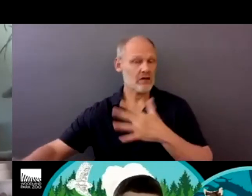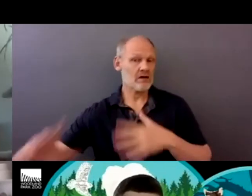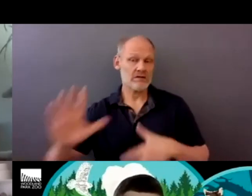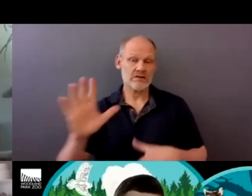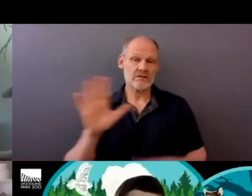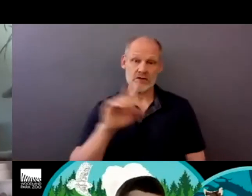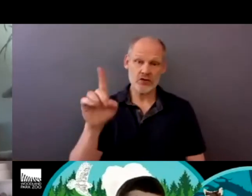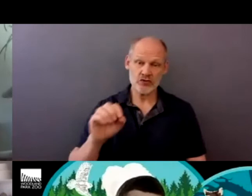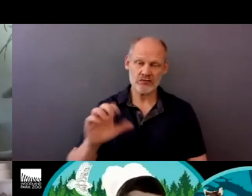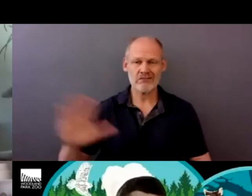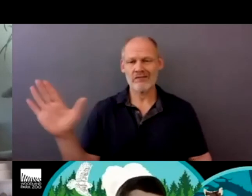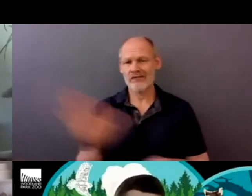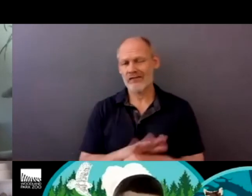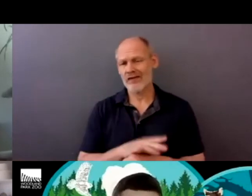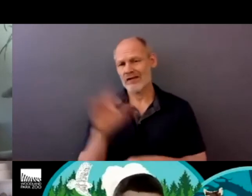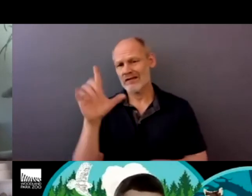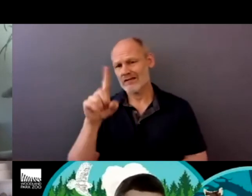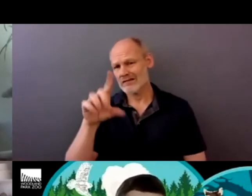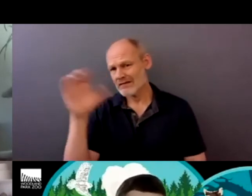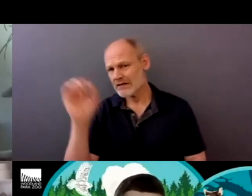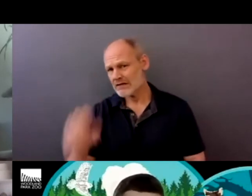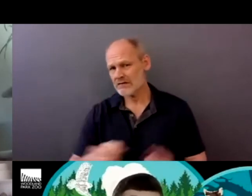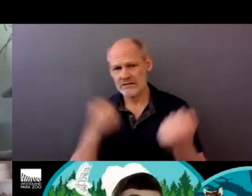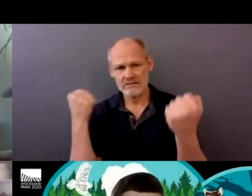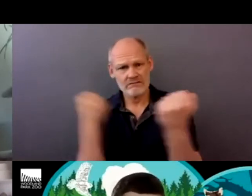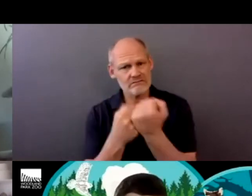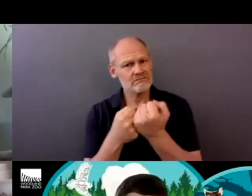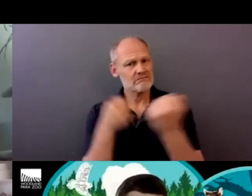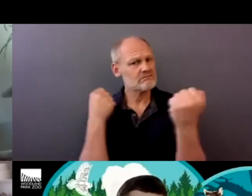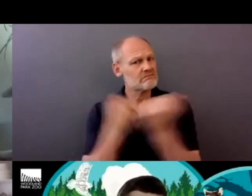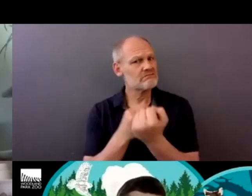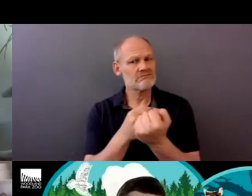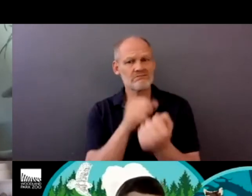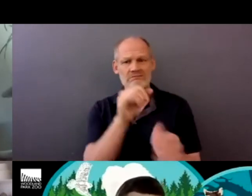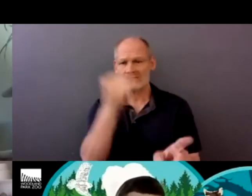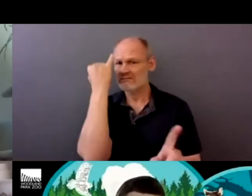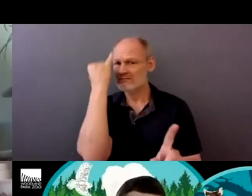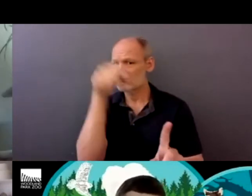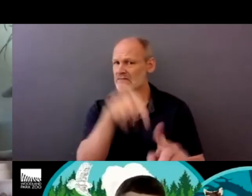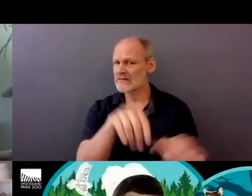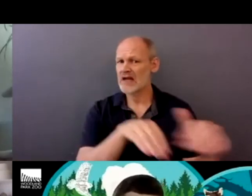better access. We want to look at it from a new lens and provide